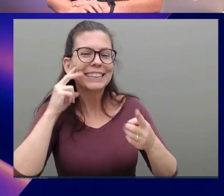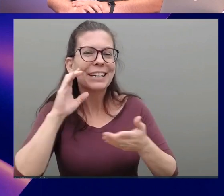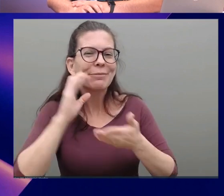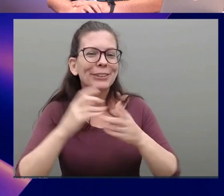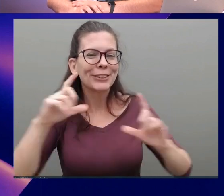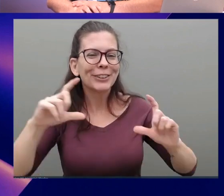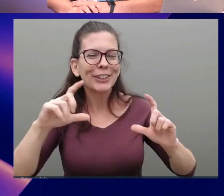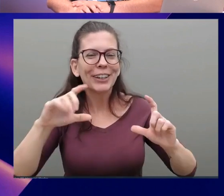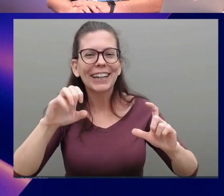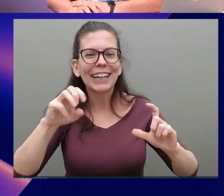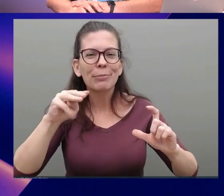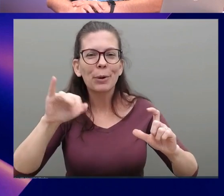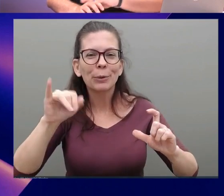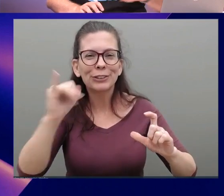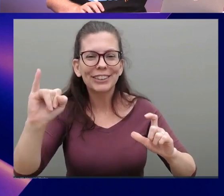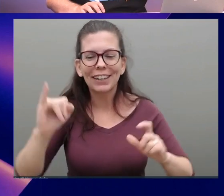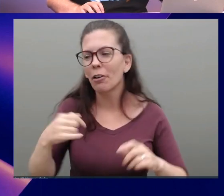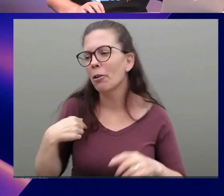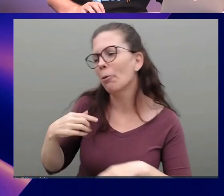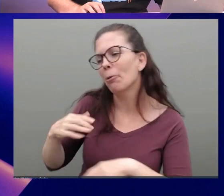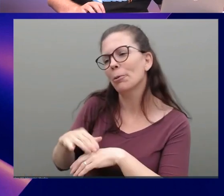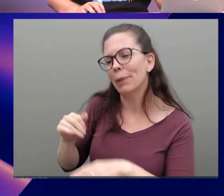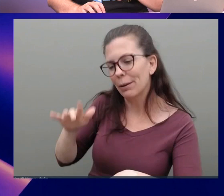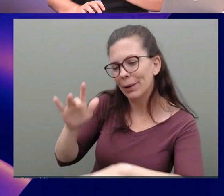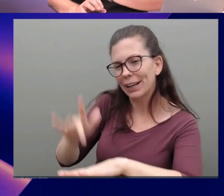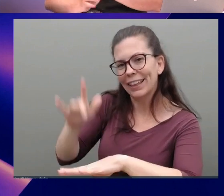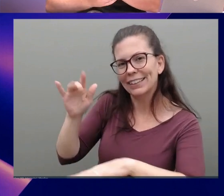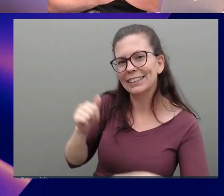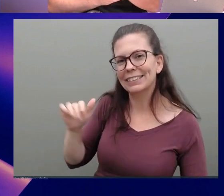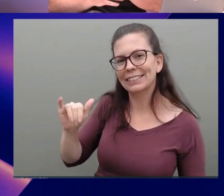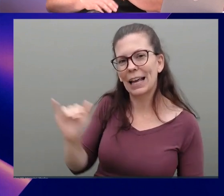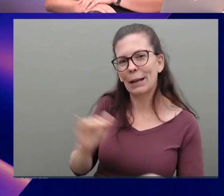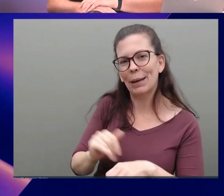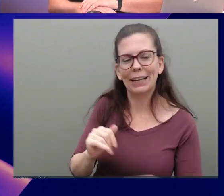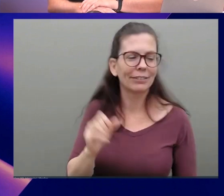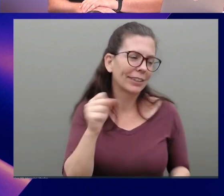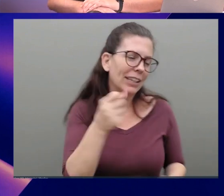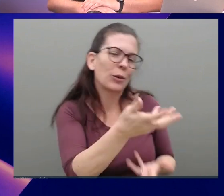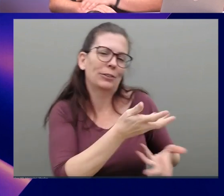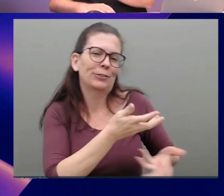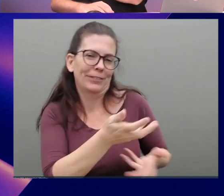Aw, so you're petting the dog by clicking on the dog? Yeah. You interact with the animals by clicking on them.